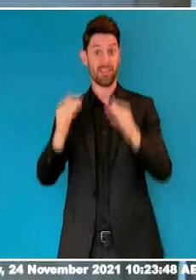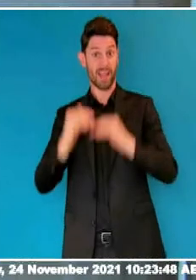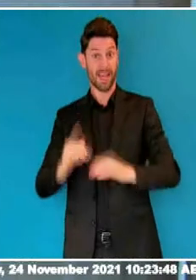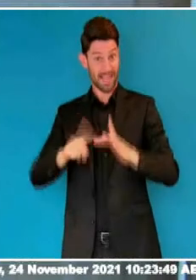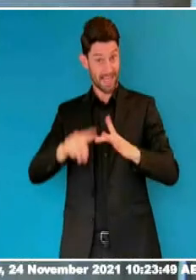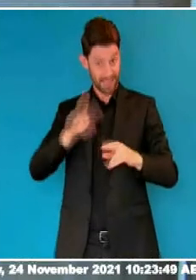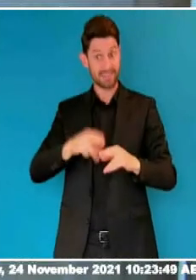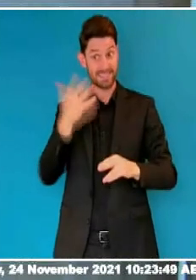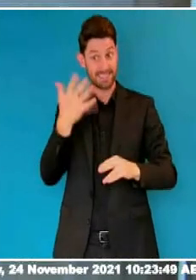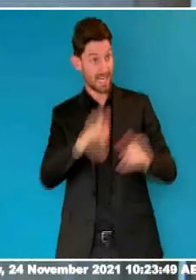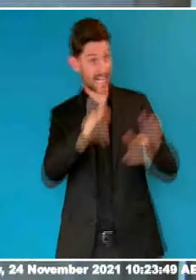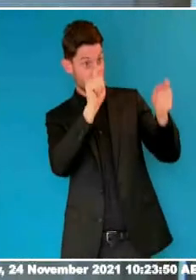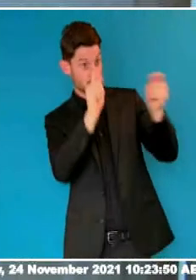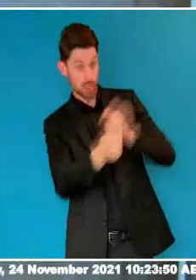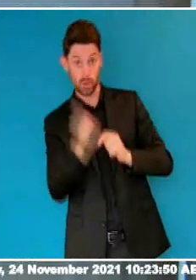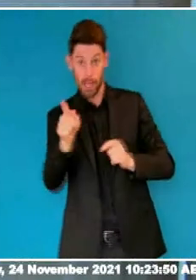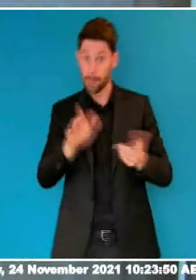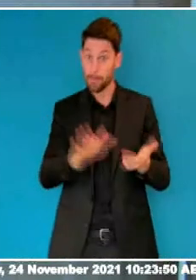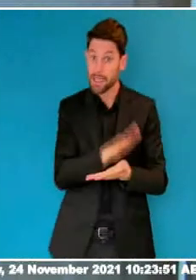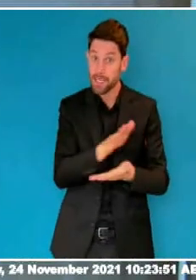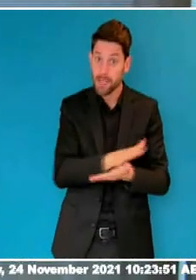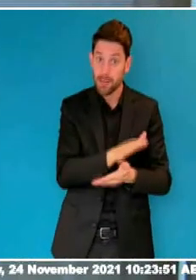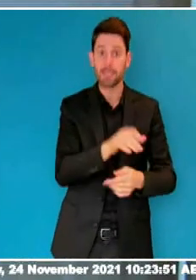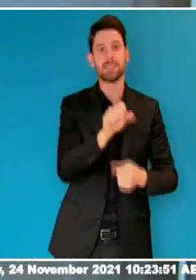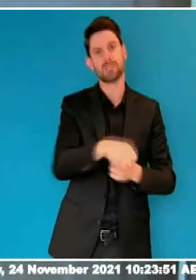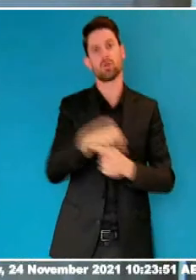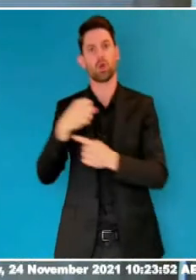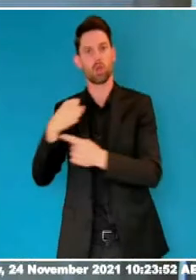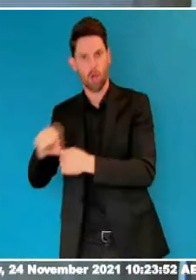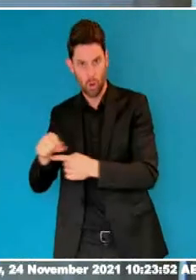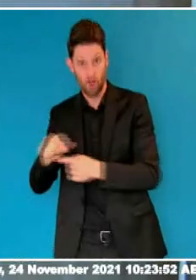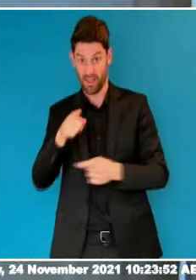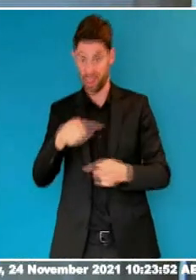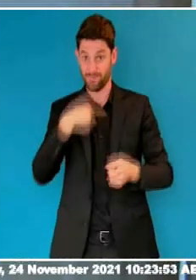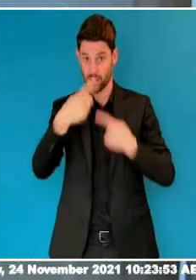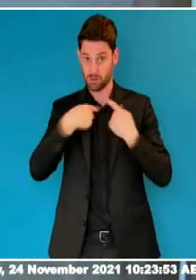And then we look at those results across our engagement questions.